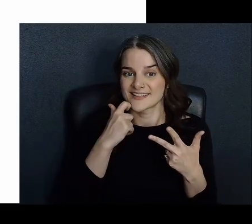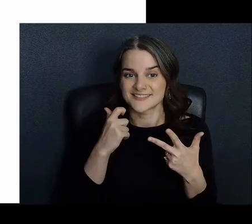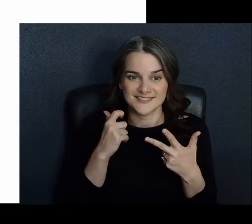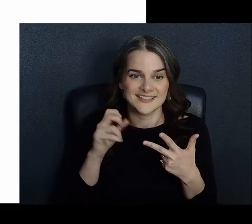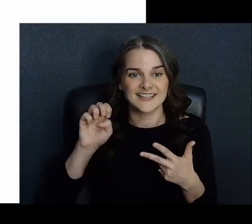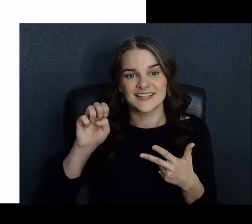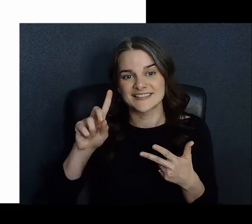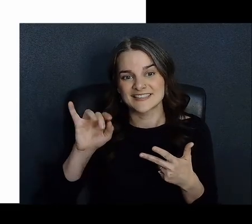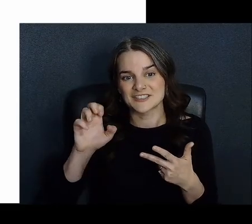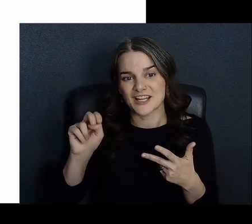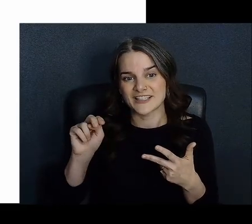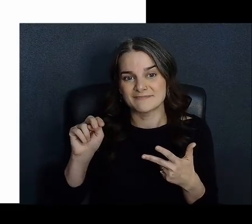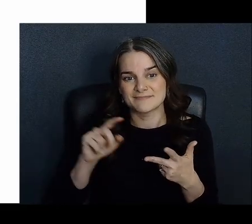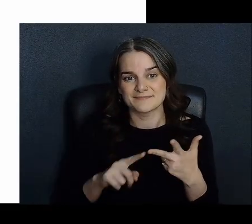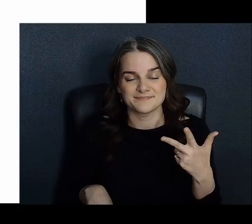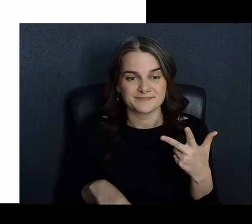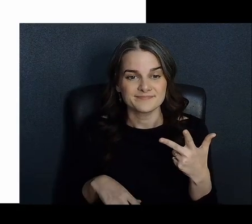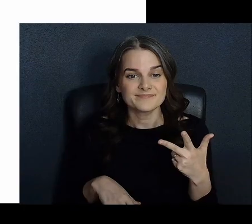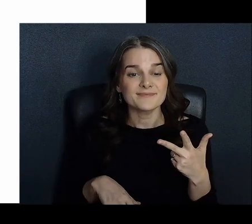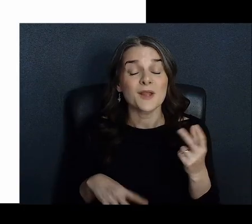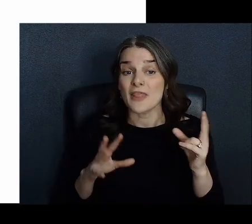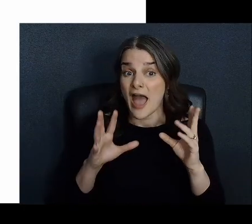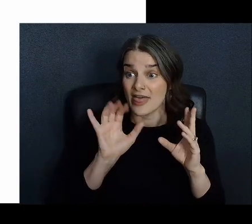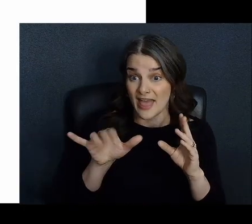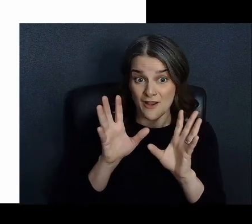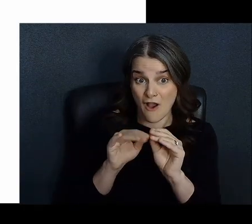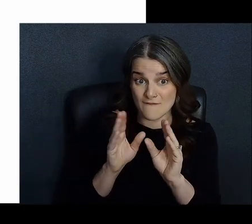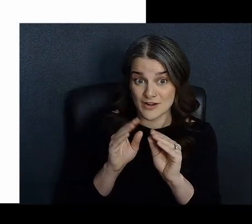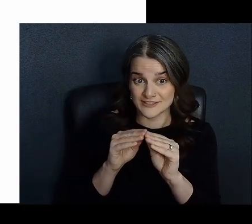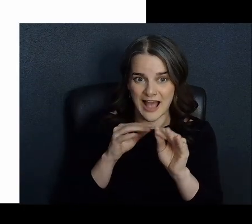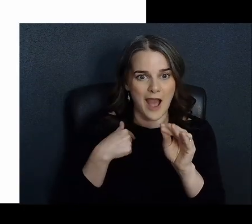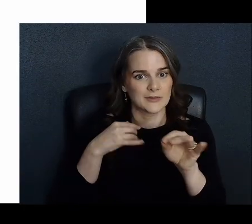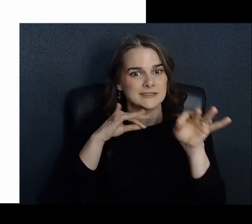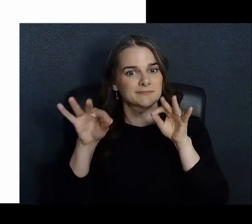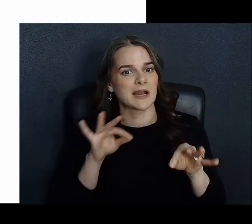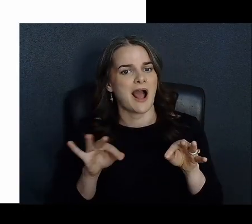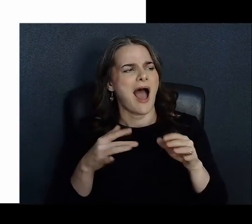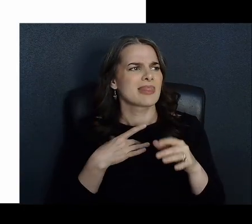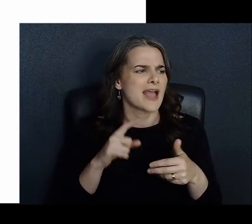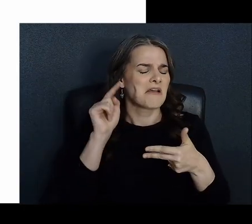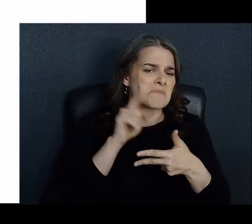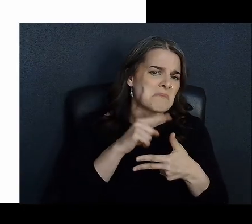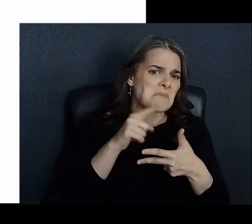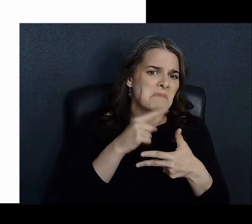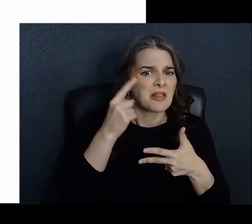And at this conference, I was explaining that I like different aspects of each one of the book players out there.